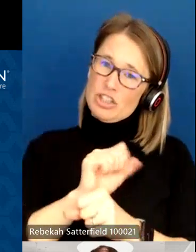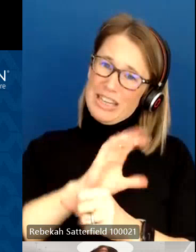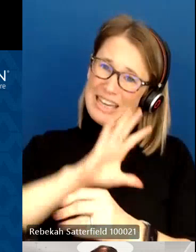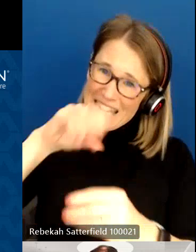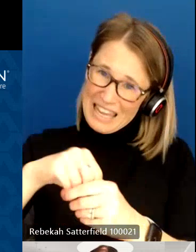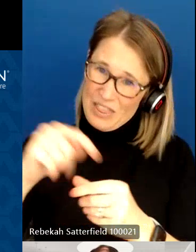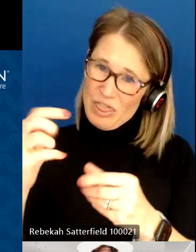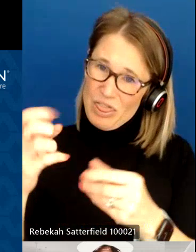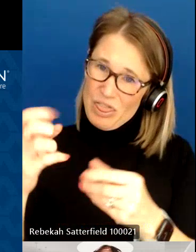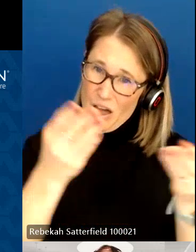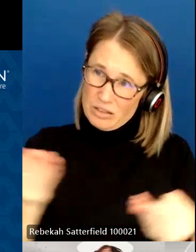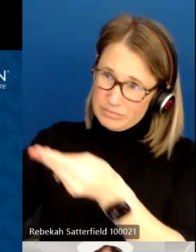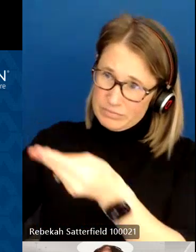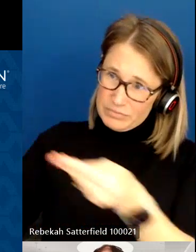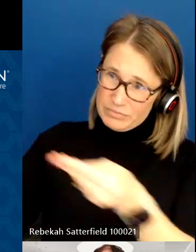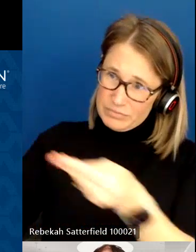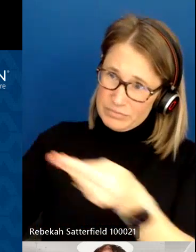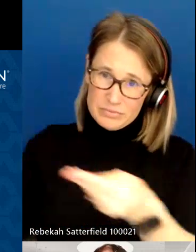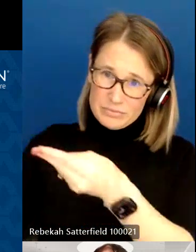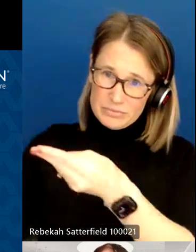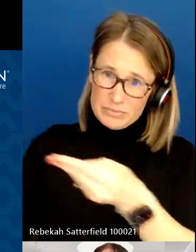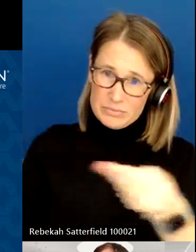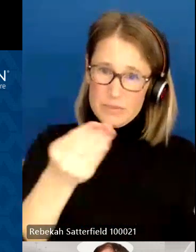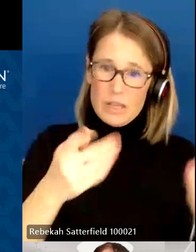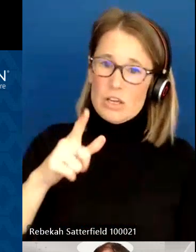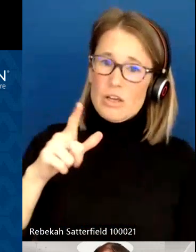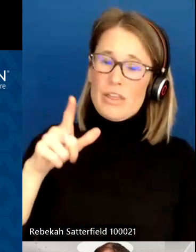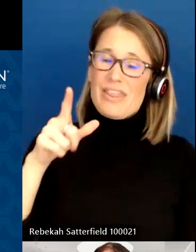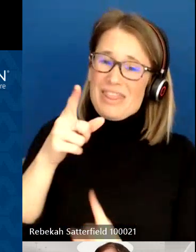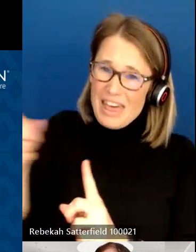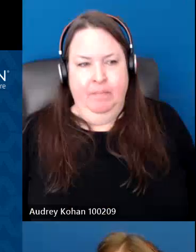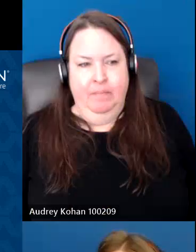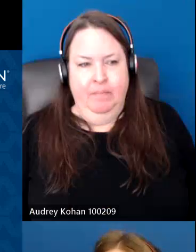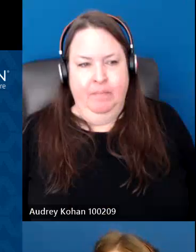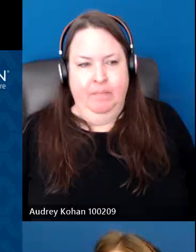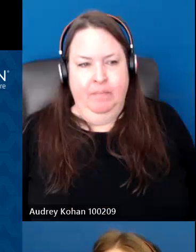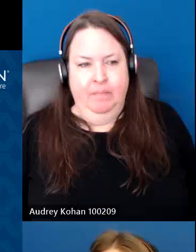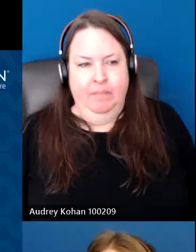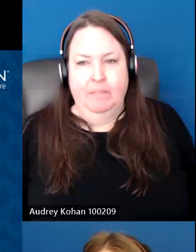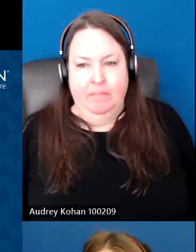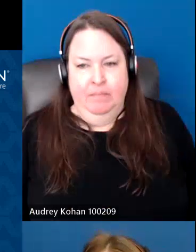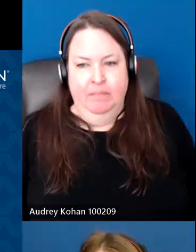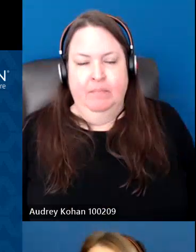consent that they should not be the witness it should be somebody else however my best practice